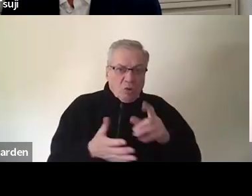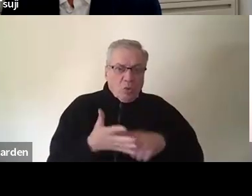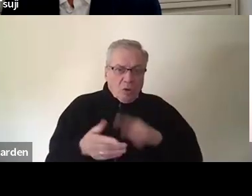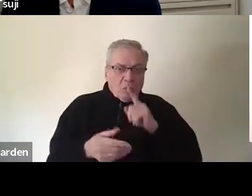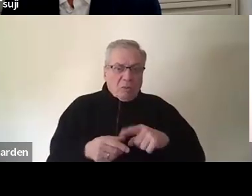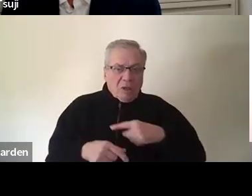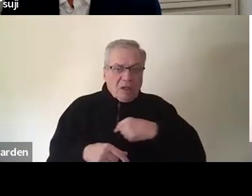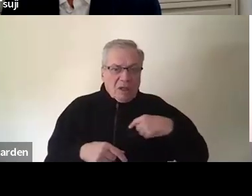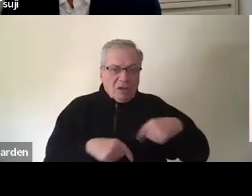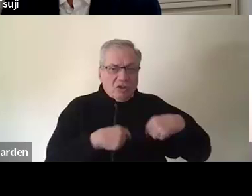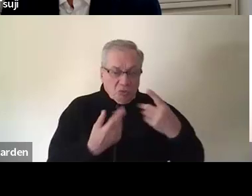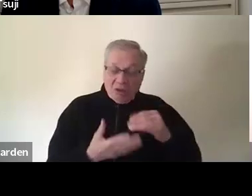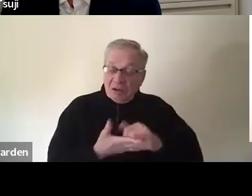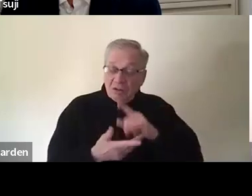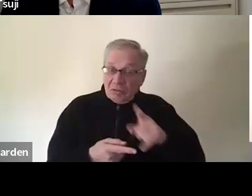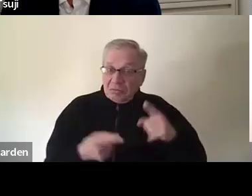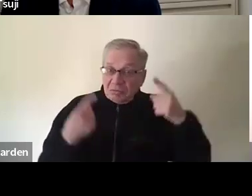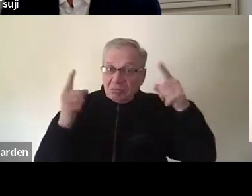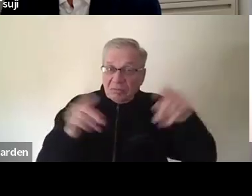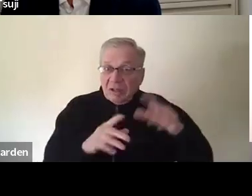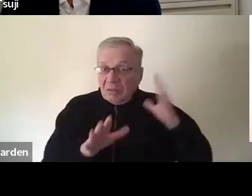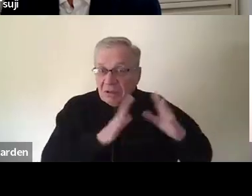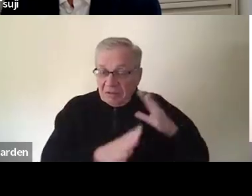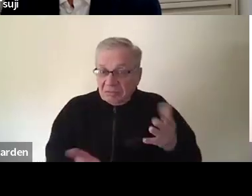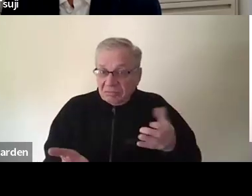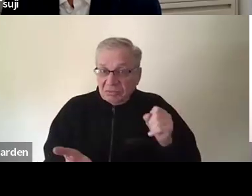in the past that has really worked. The special sauce is really putting them